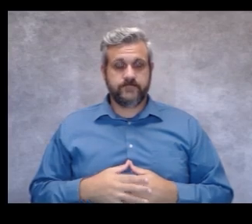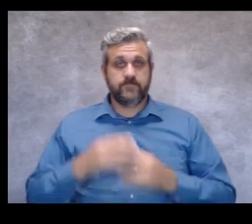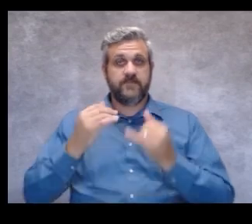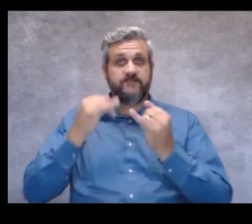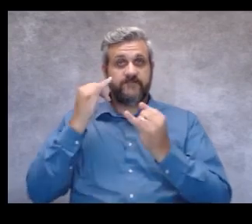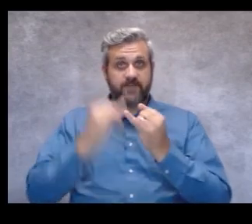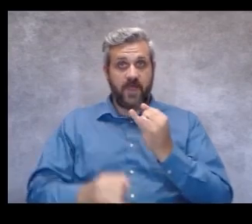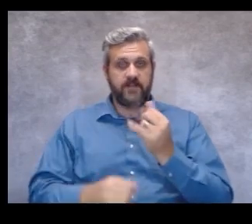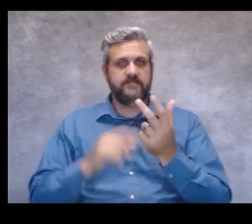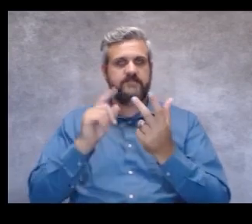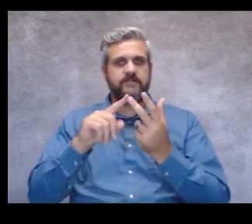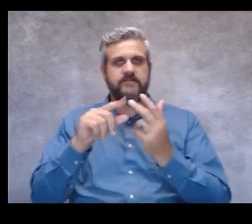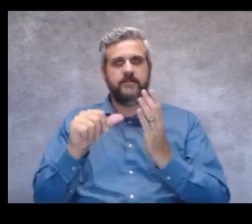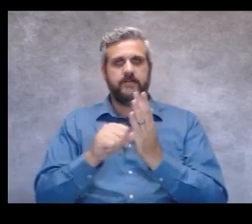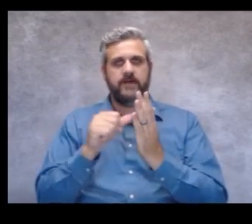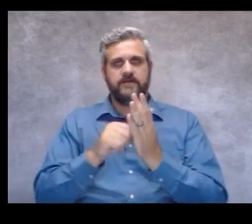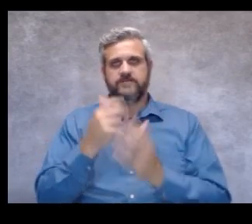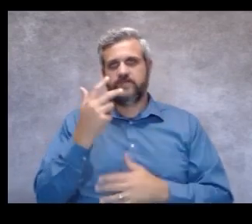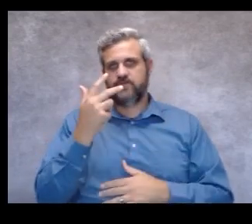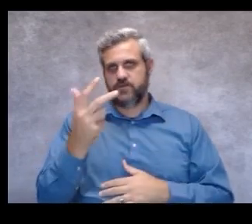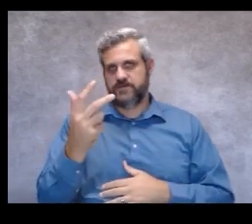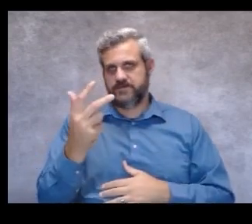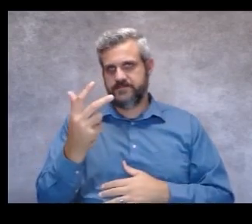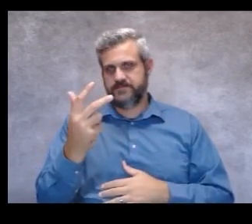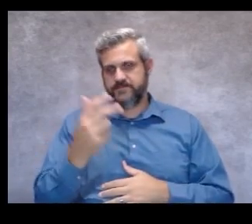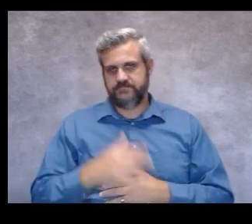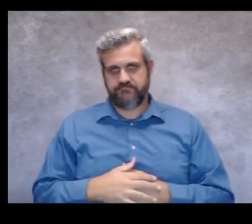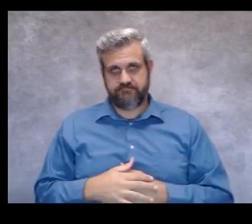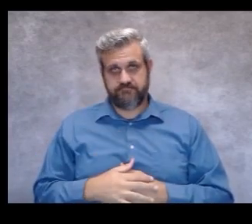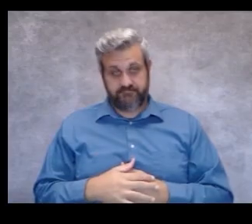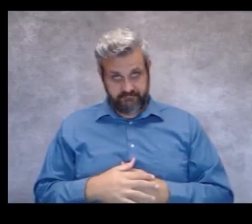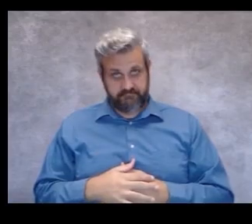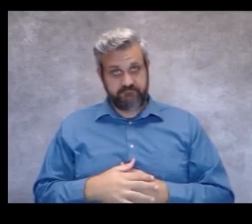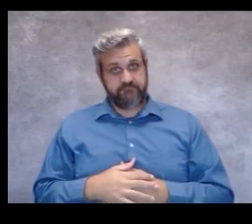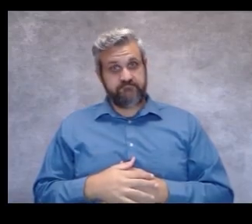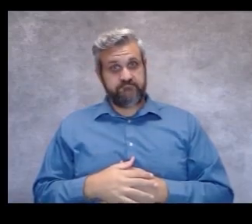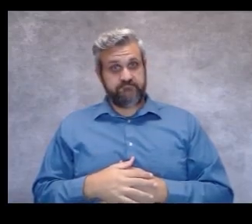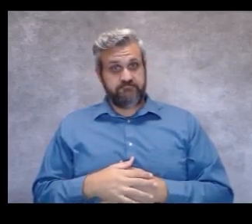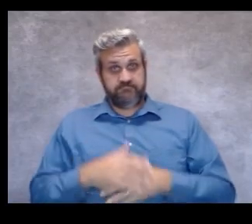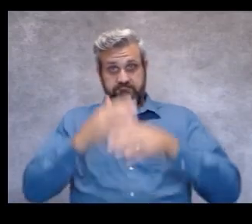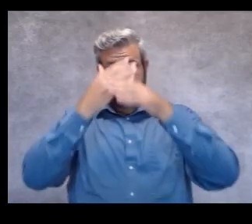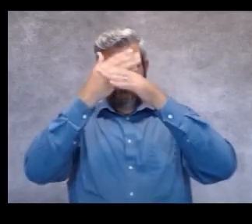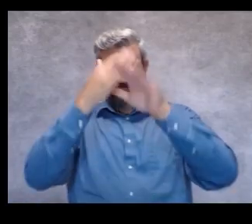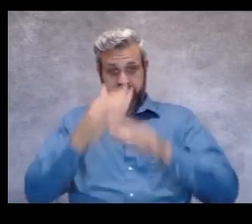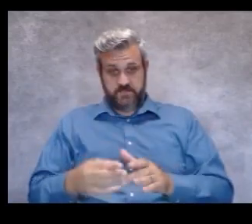Finally, is page three of the QA report. This page disegregates the student data